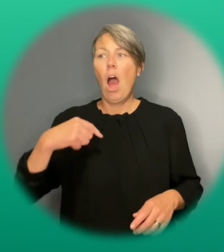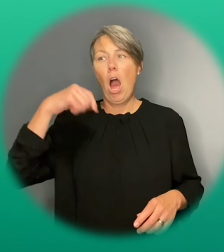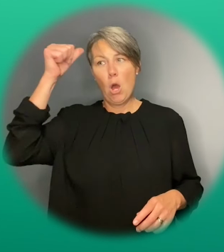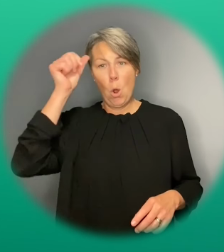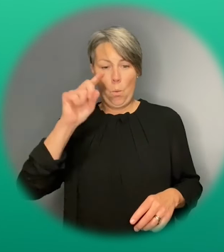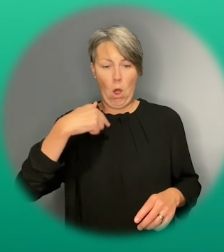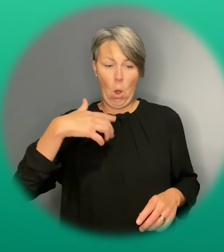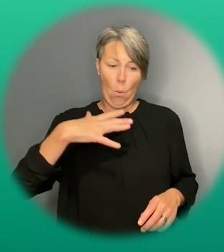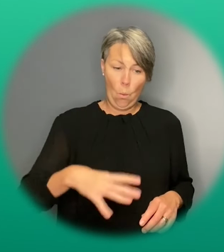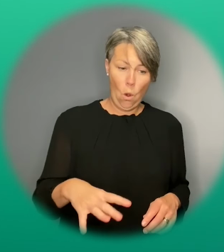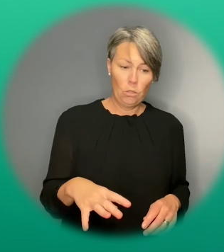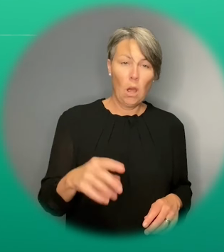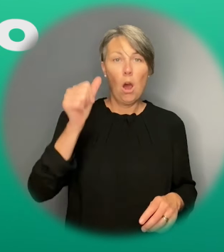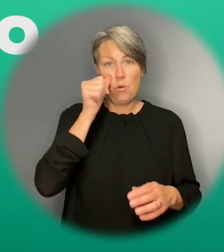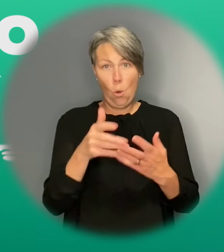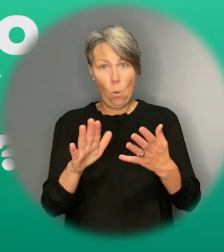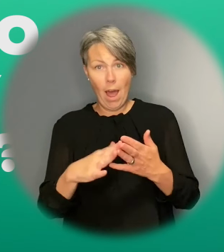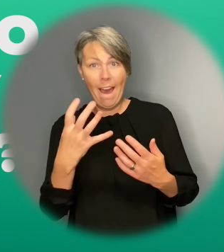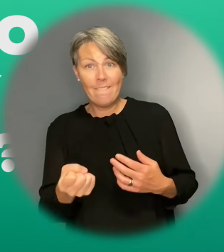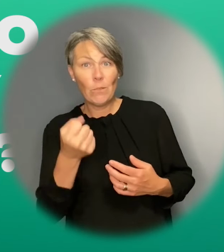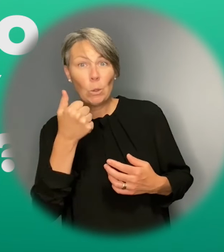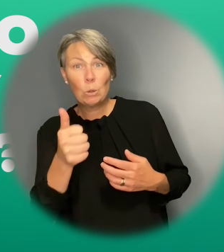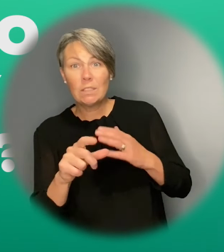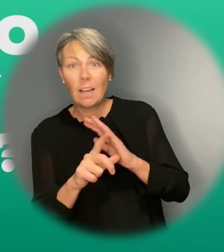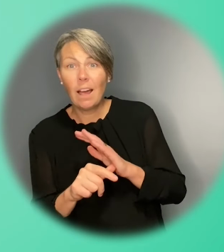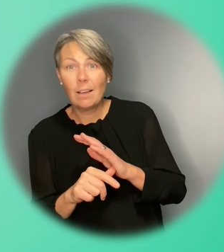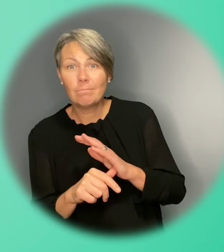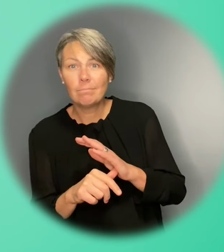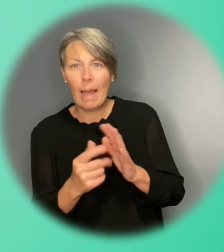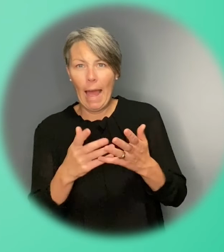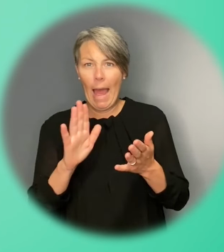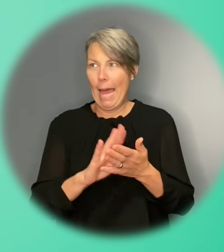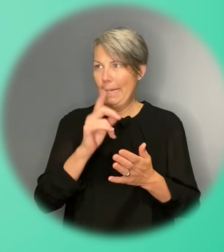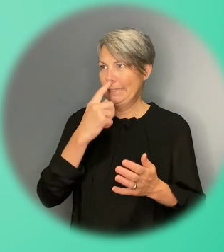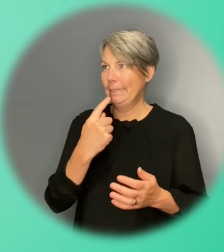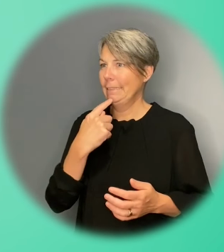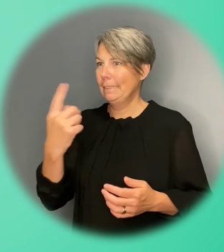time with someone else, but how do I actually tell them? Amazing that you